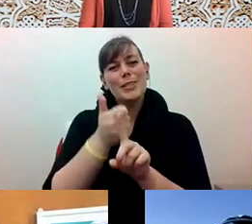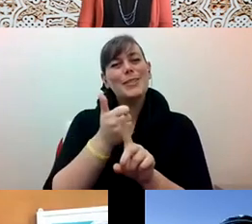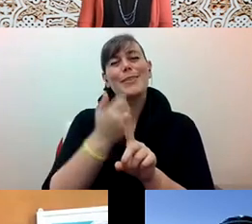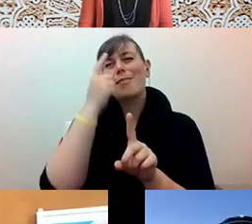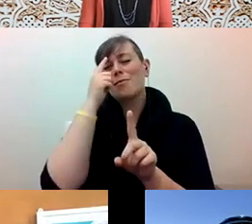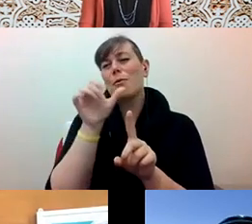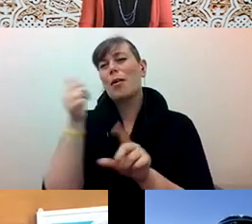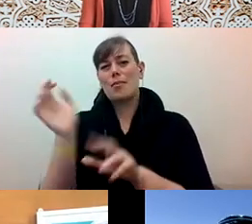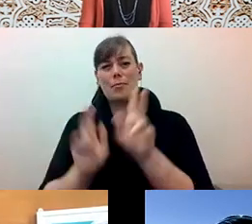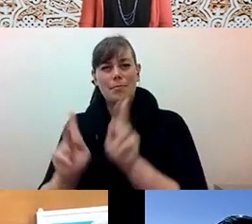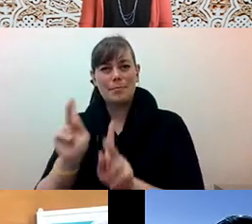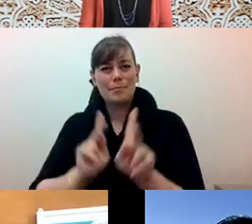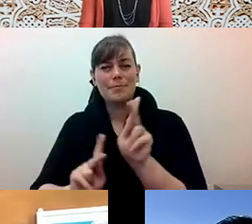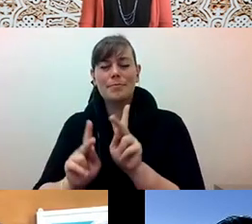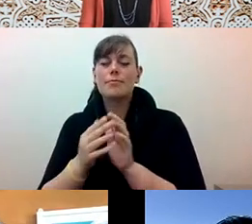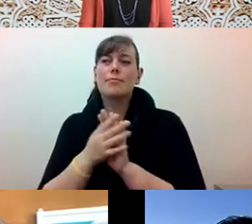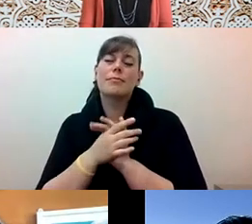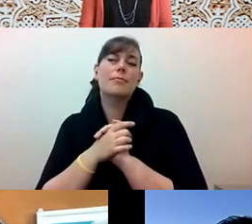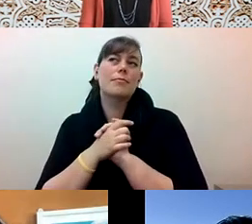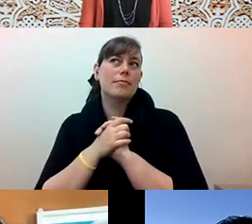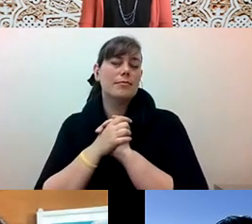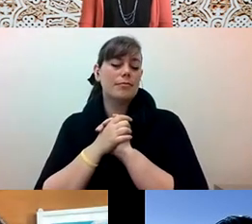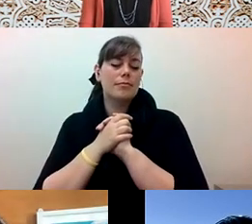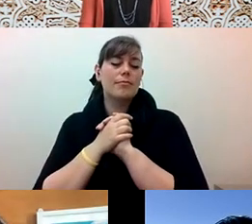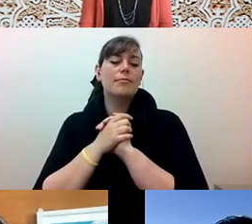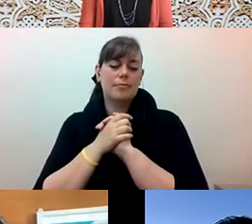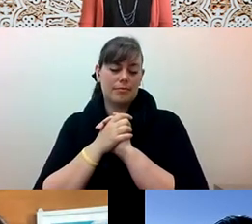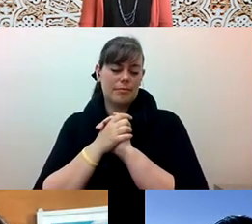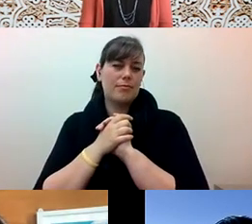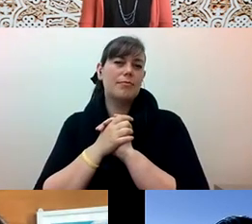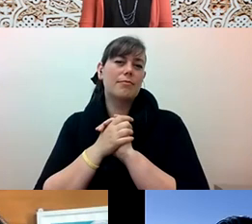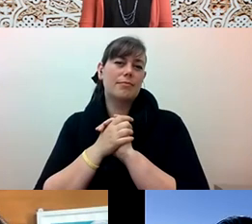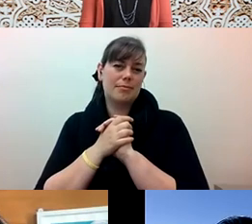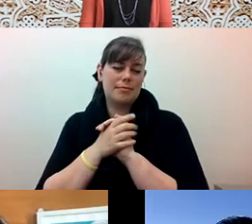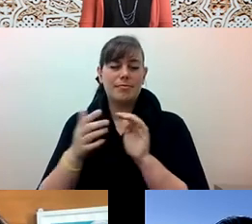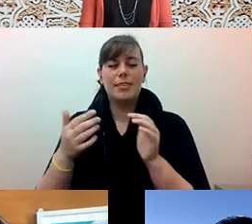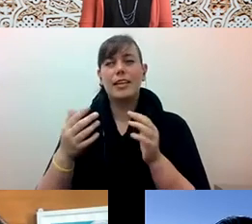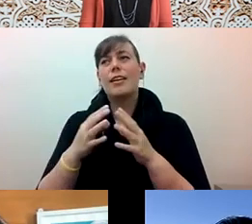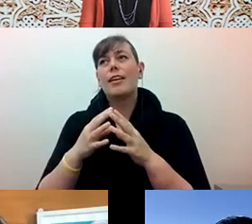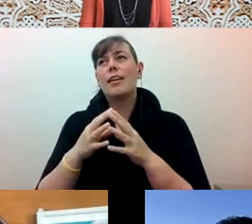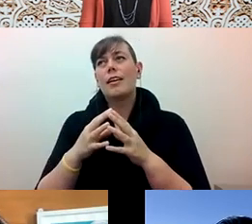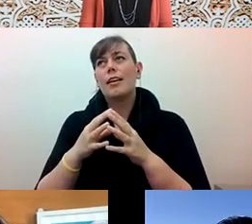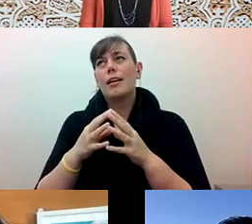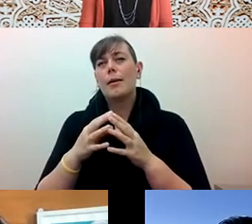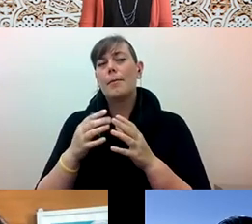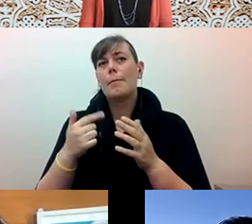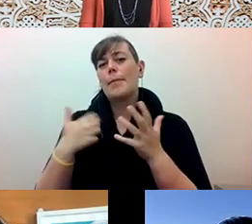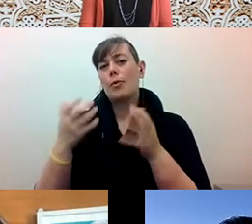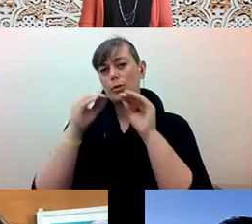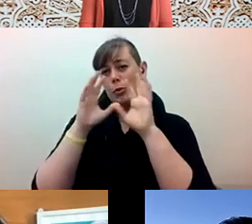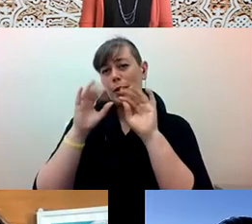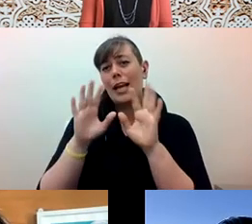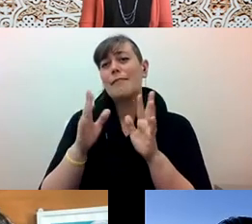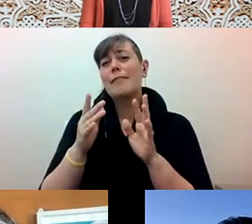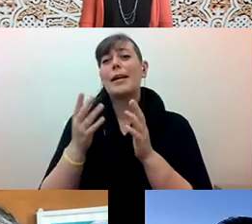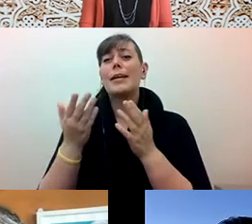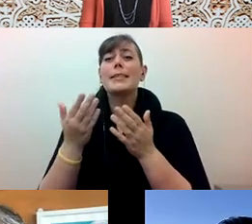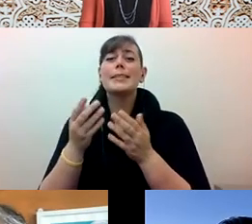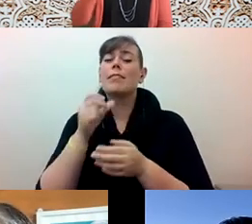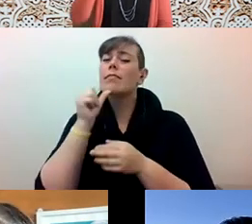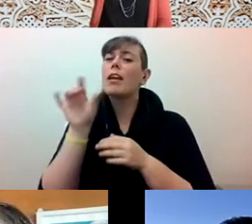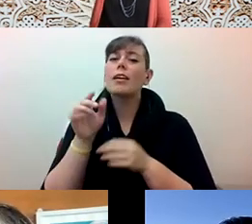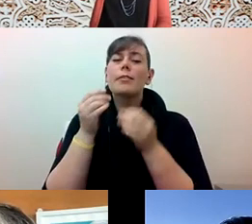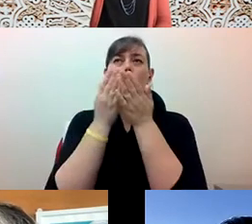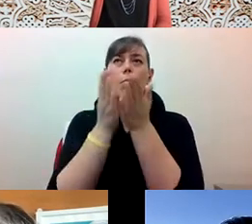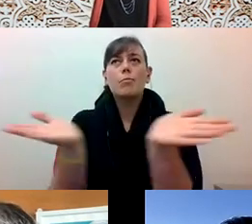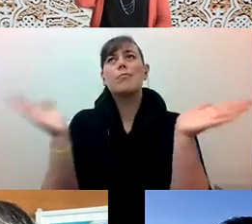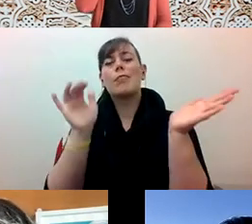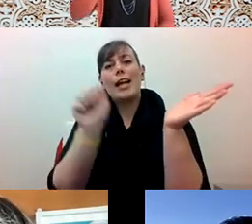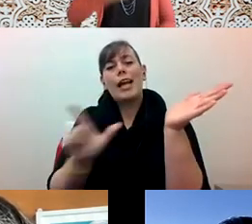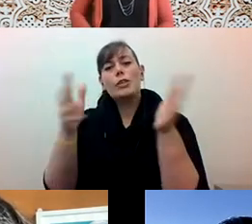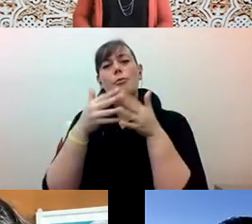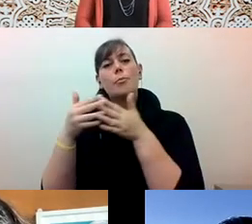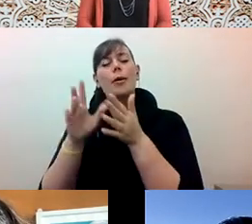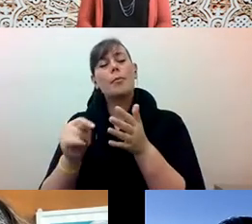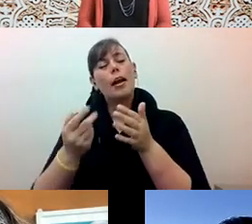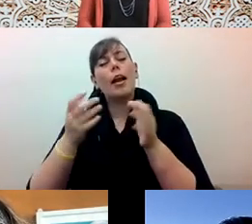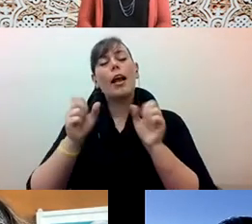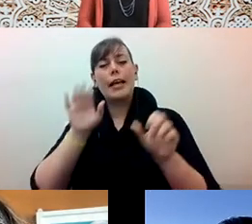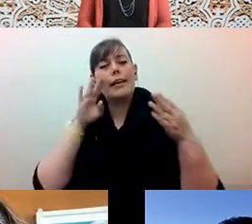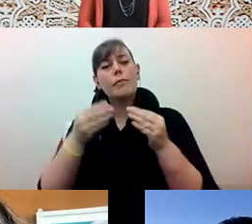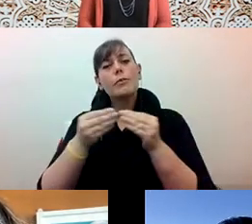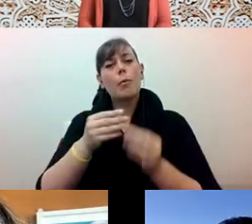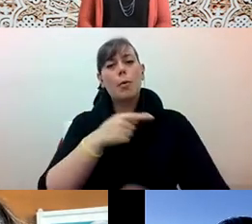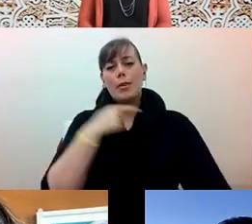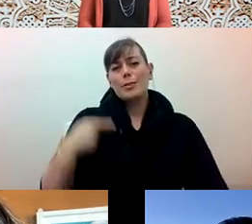Alex Tom he/him: I... I want to distinguish, and I would say Asian American, but I would say, like specifically I'll speak on behalf of the Chinese American Community that's very conservative and many are in Fremont so